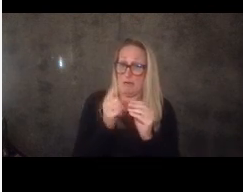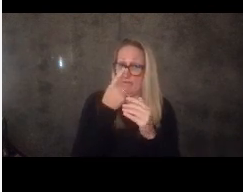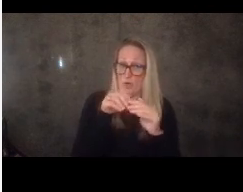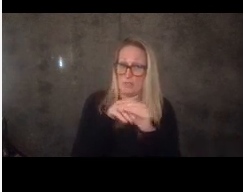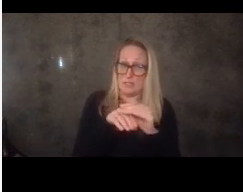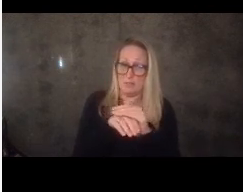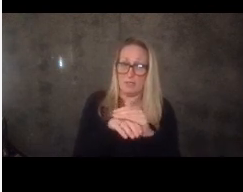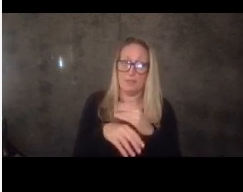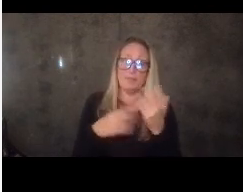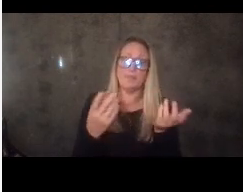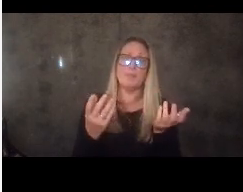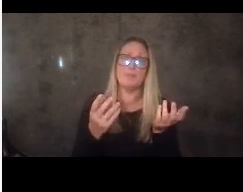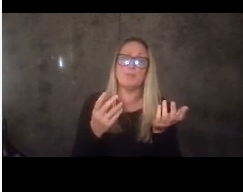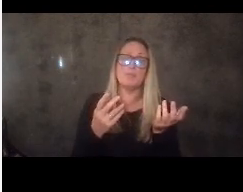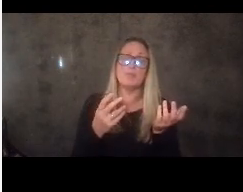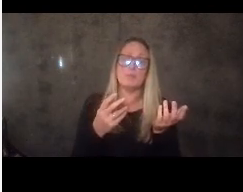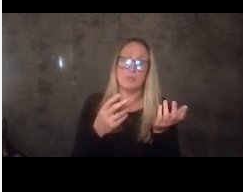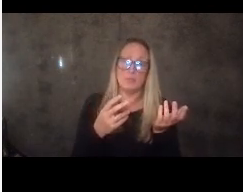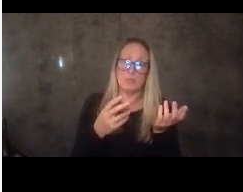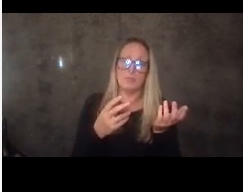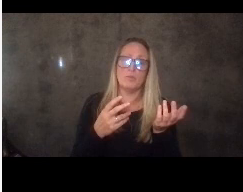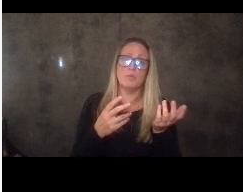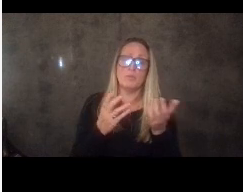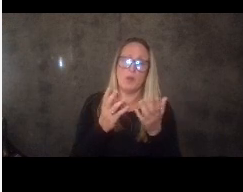So that does mean they all have to enter in some kind of call.